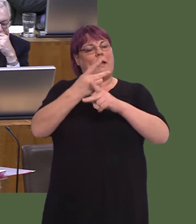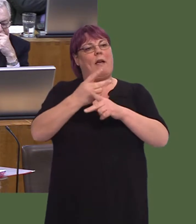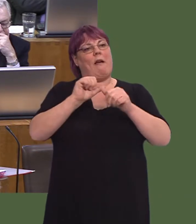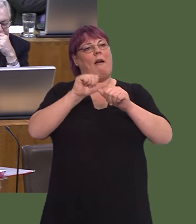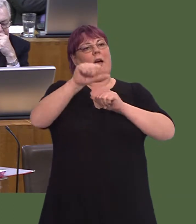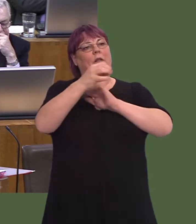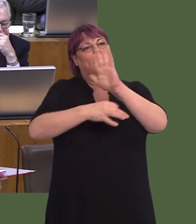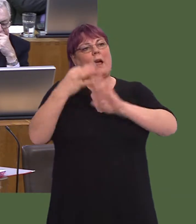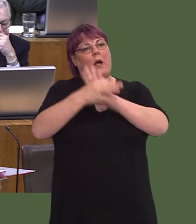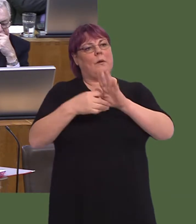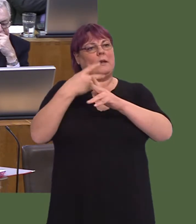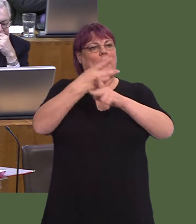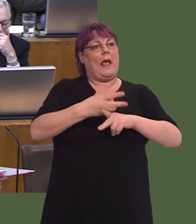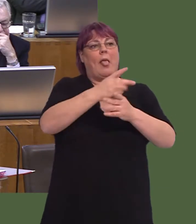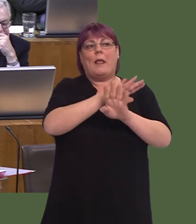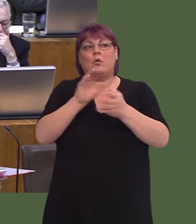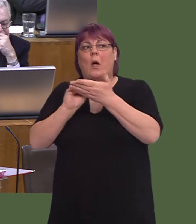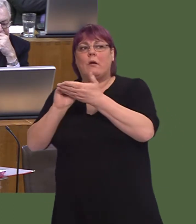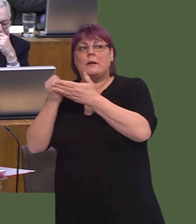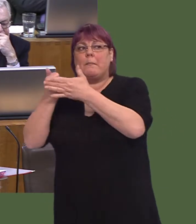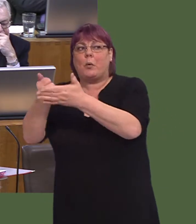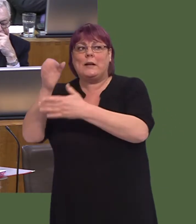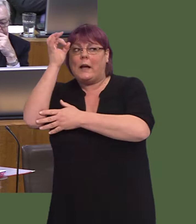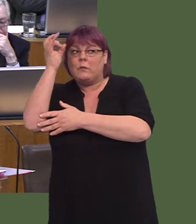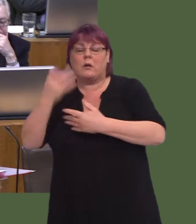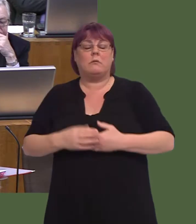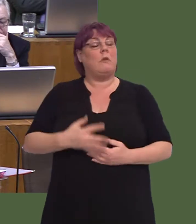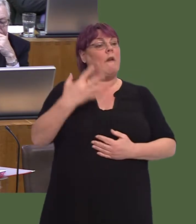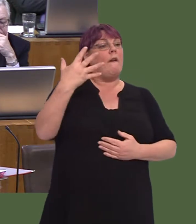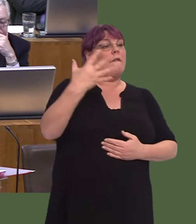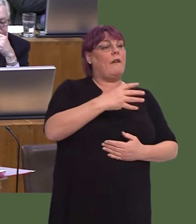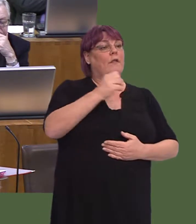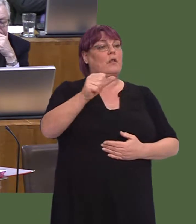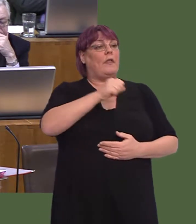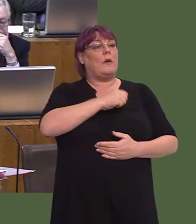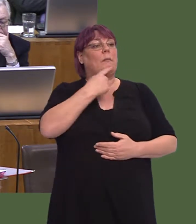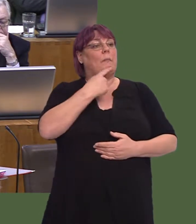to me like helping councillors; £500,000 to the mental health charity Hafal, and that's